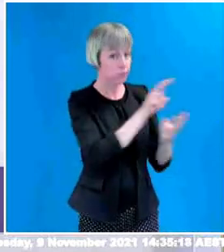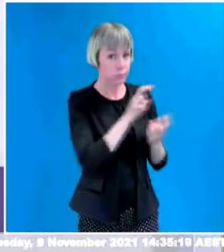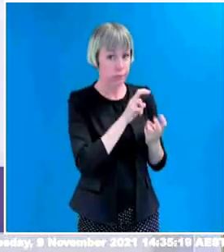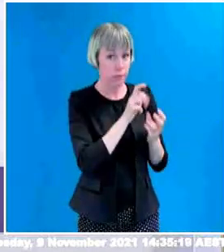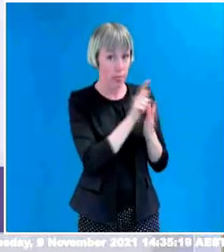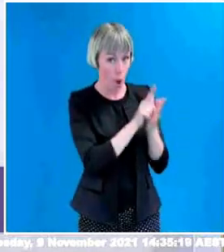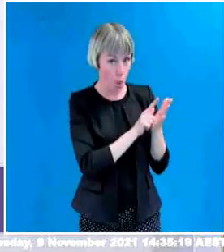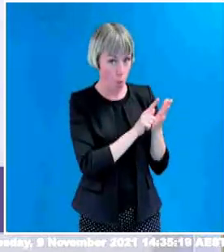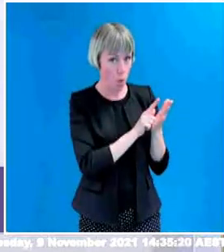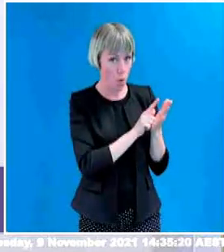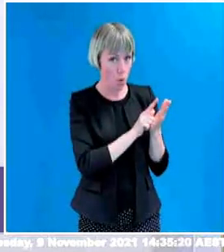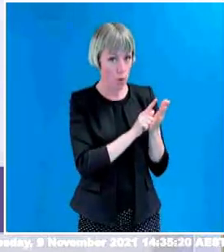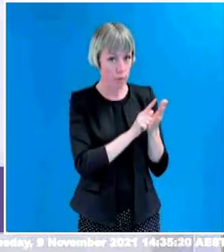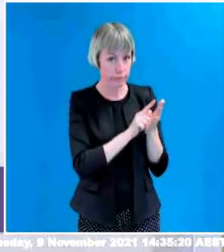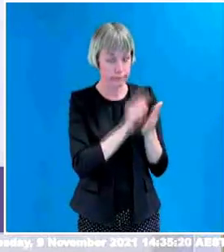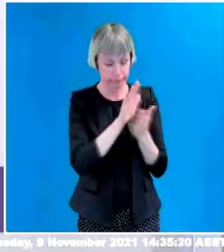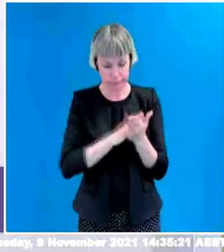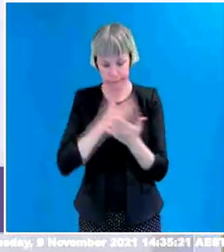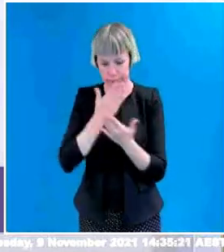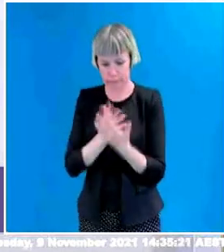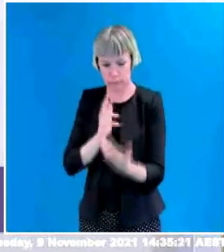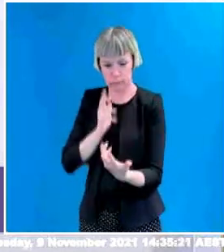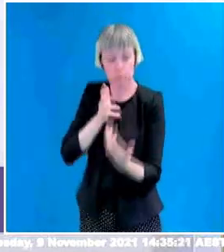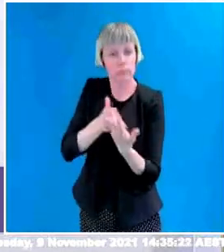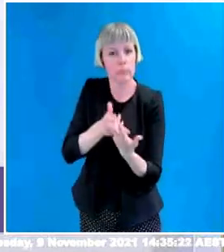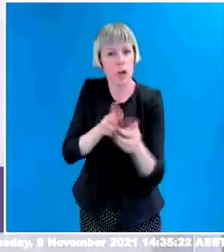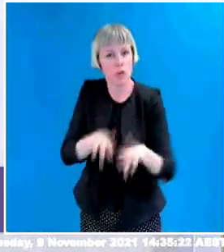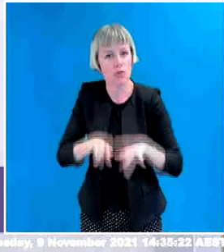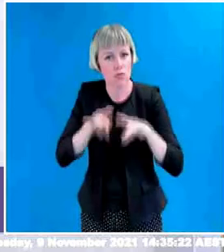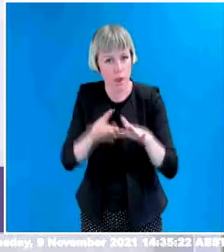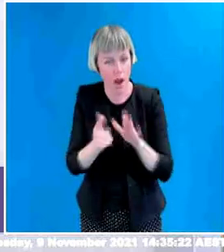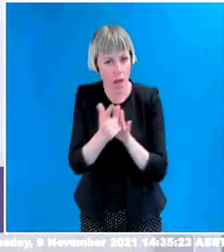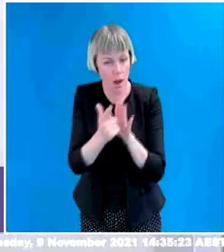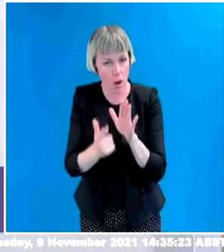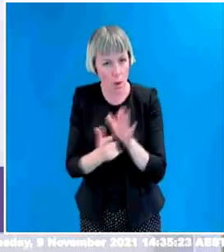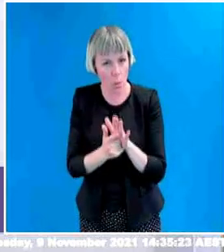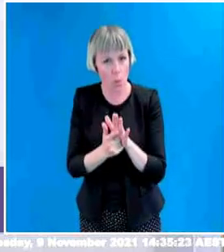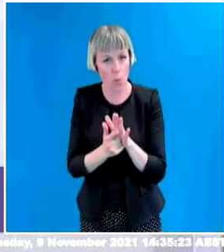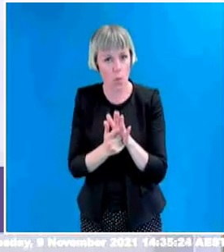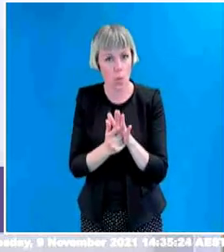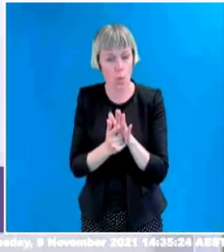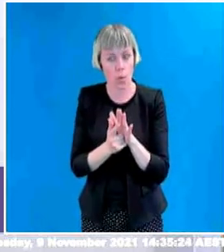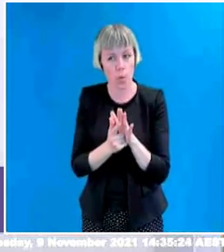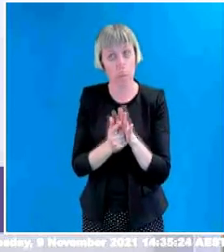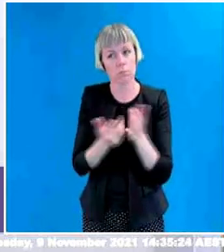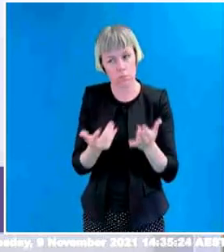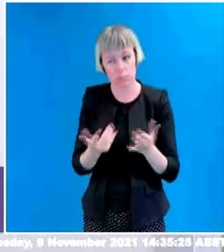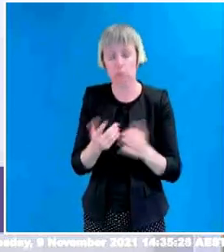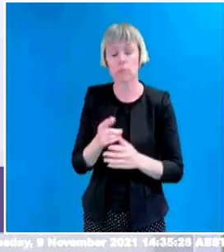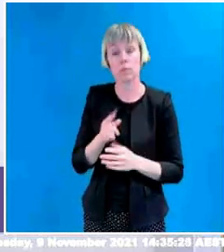setting, what is the approach taken by the Australian Government in